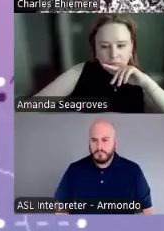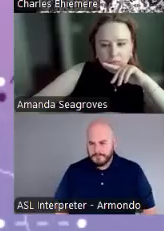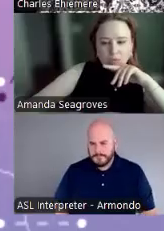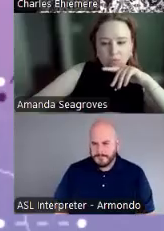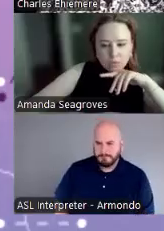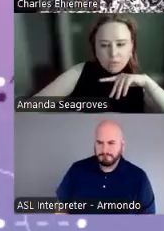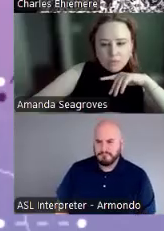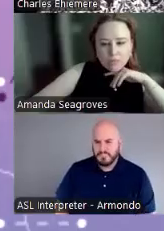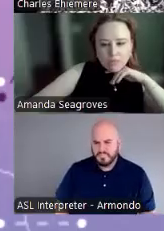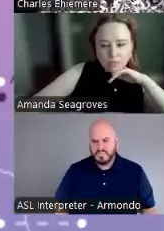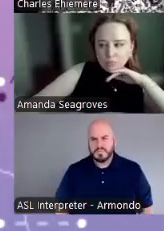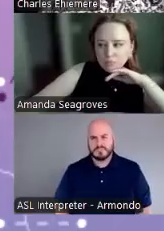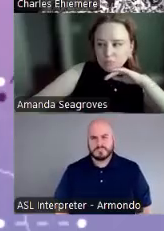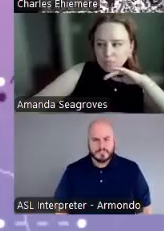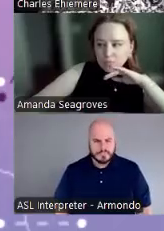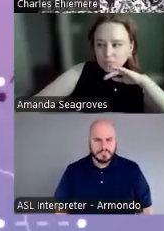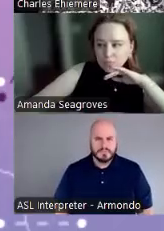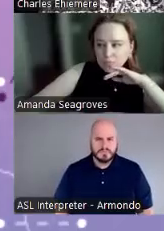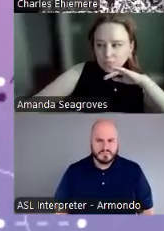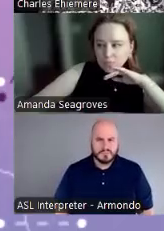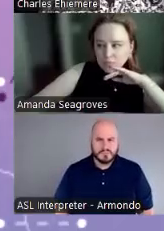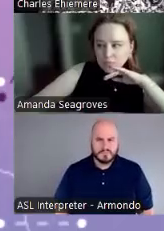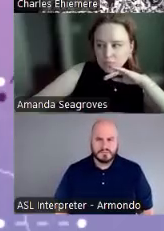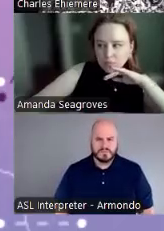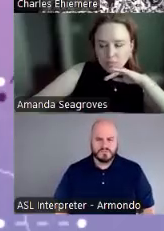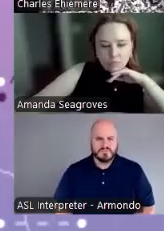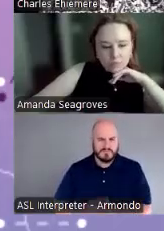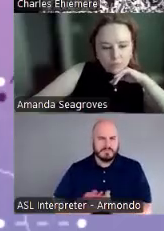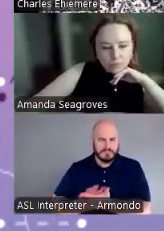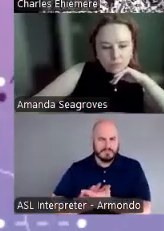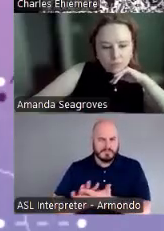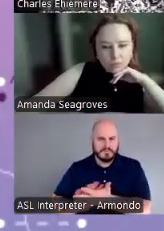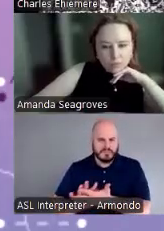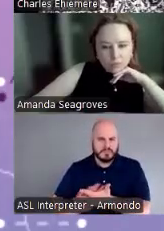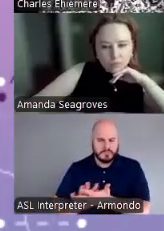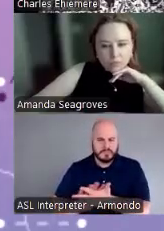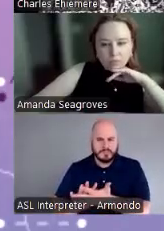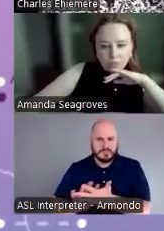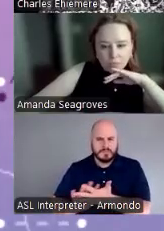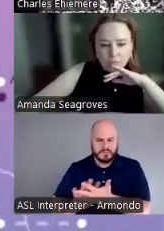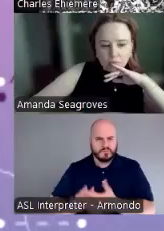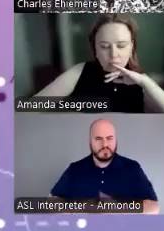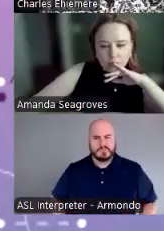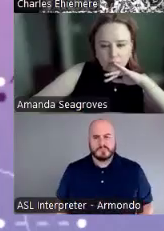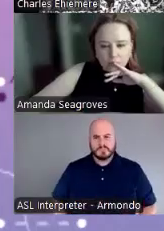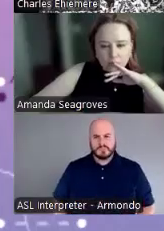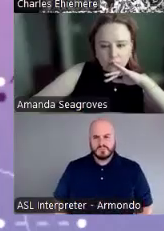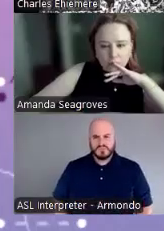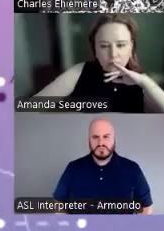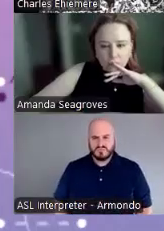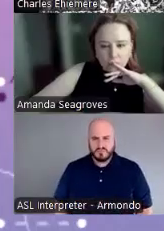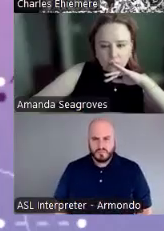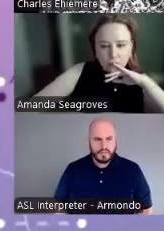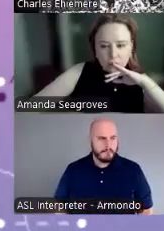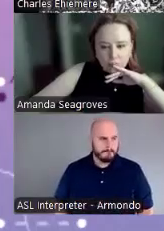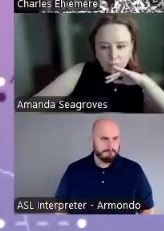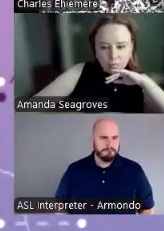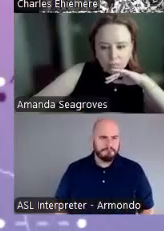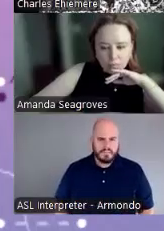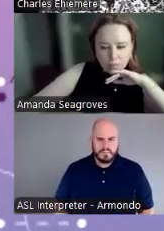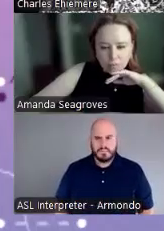So if anything is sent--